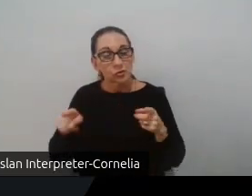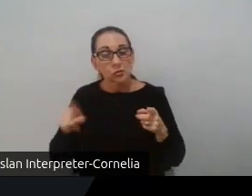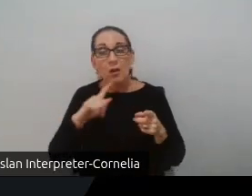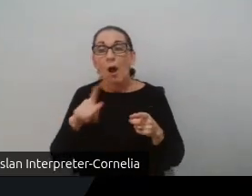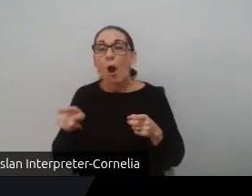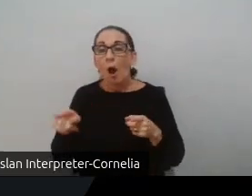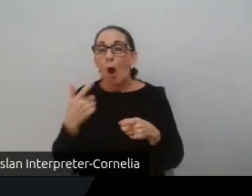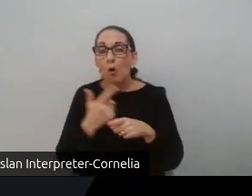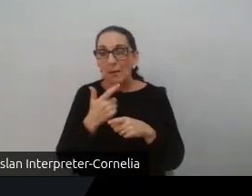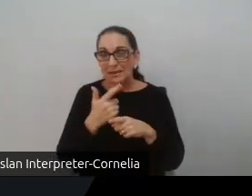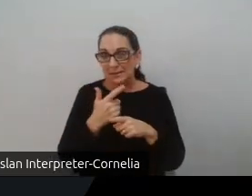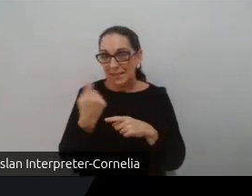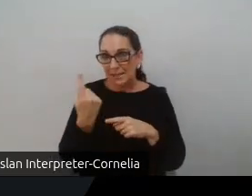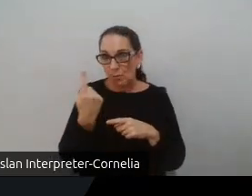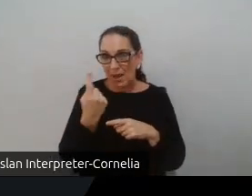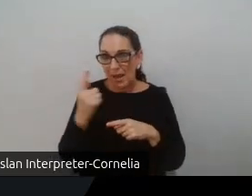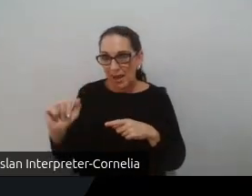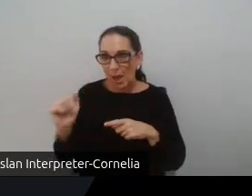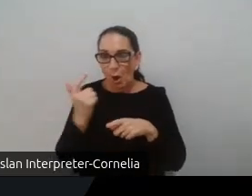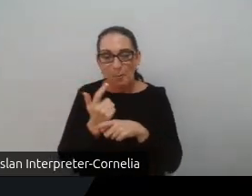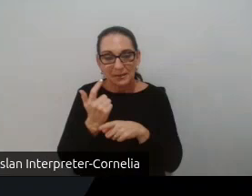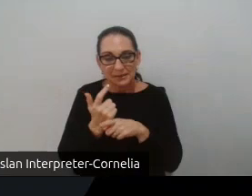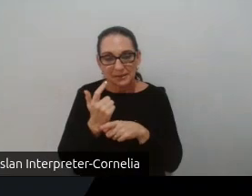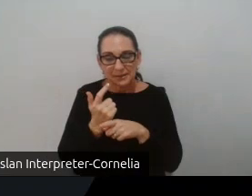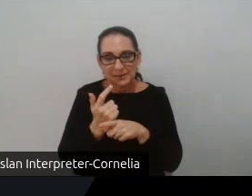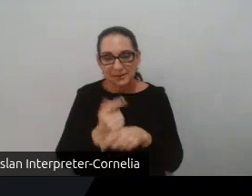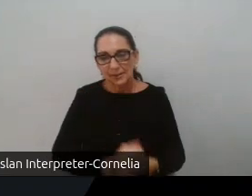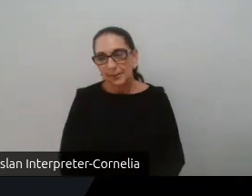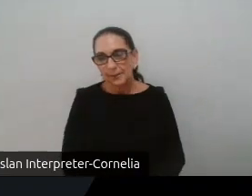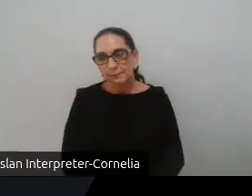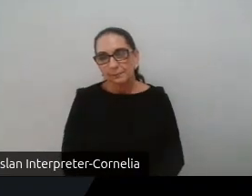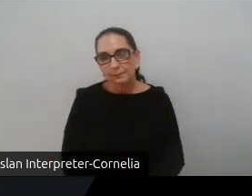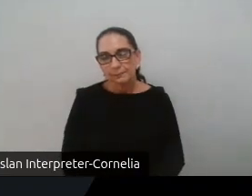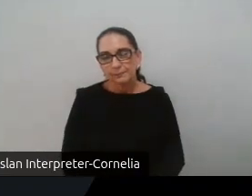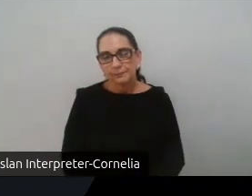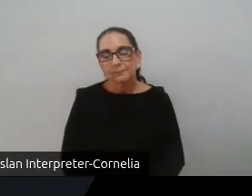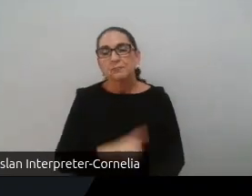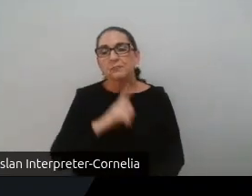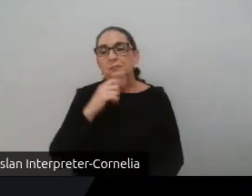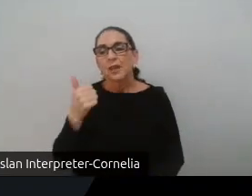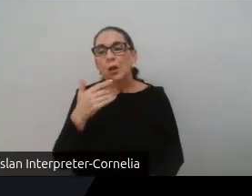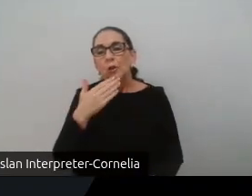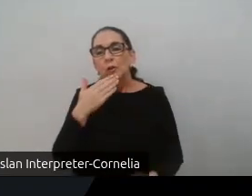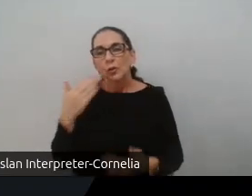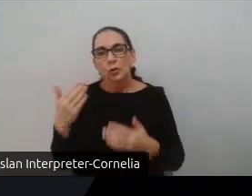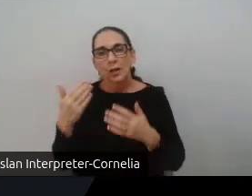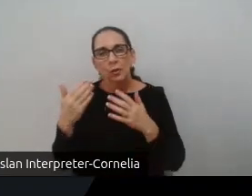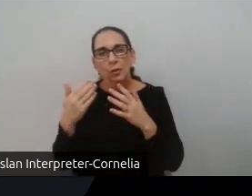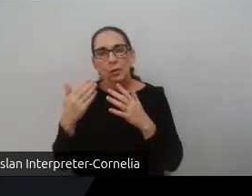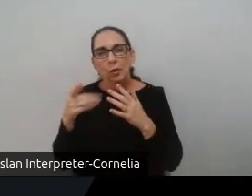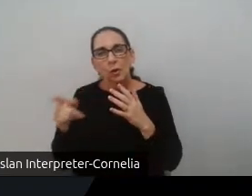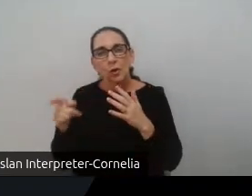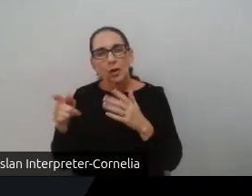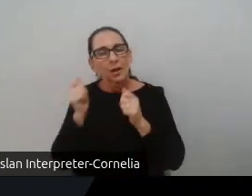on. Let's have a look. Um, thank you, Julie. Juie, um, attended a Blurred Borders training session